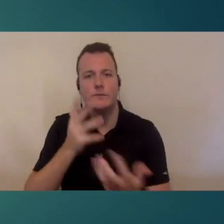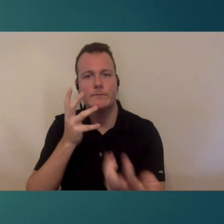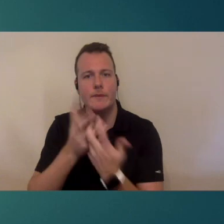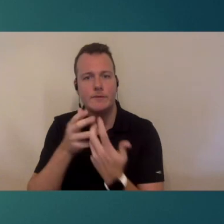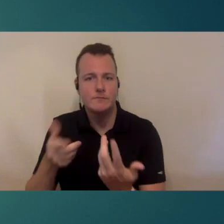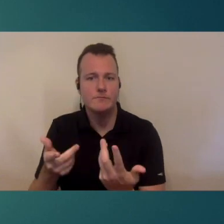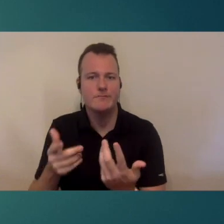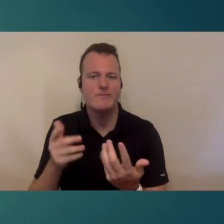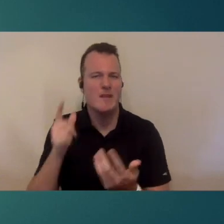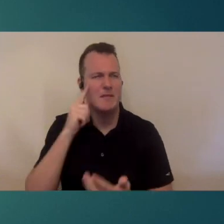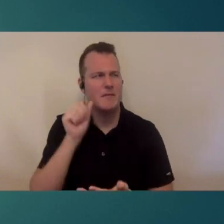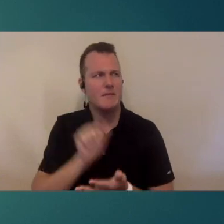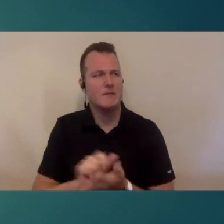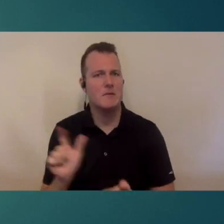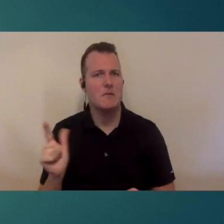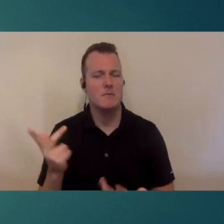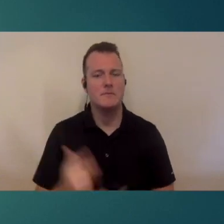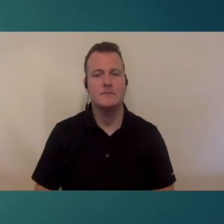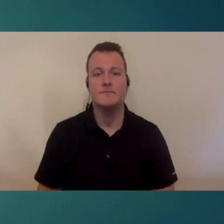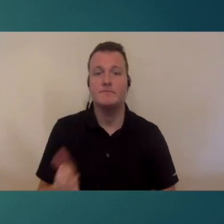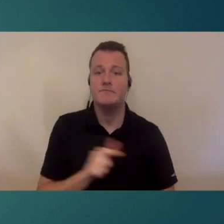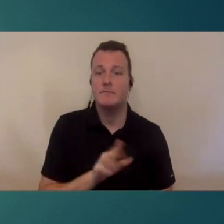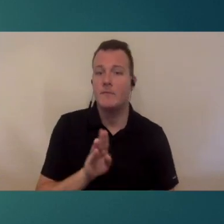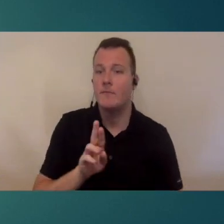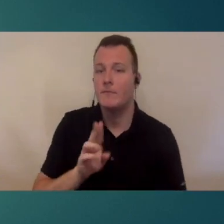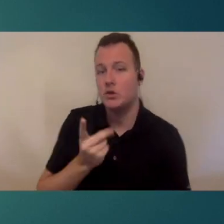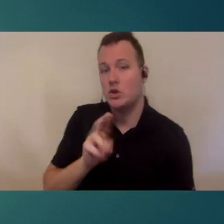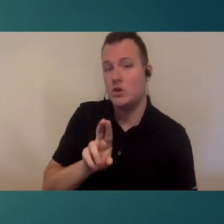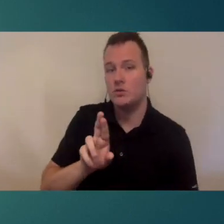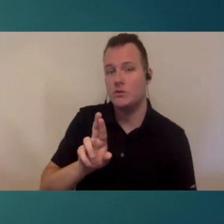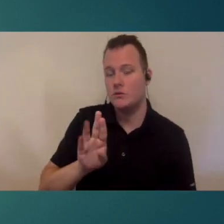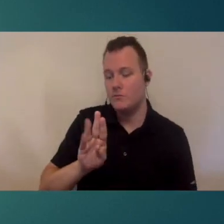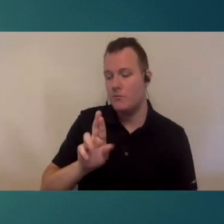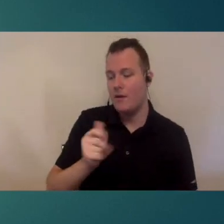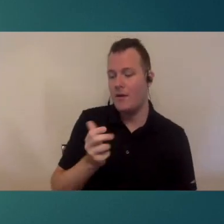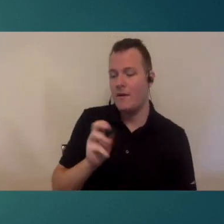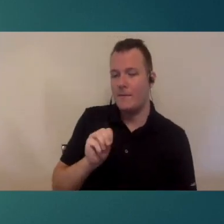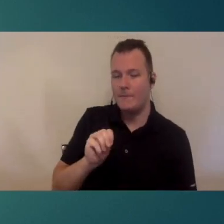might be it. This is Dr. Branham. I mean so far I